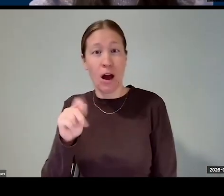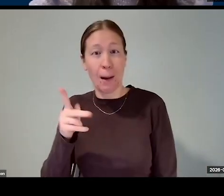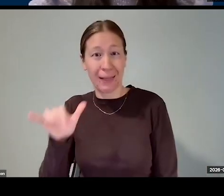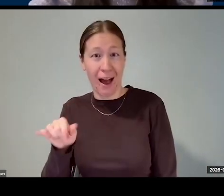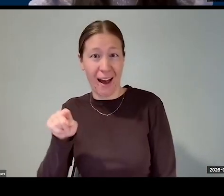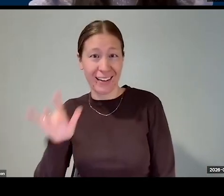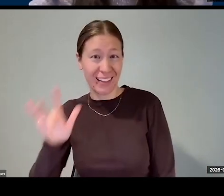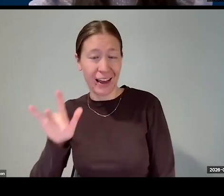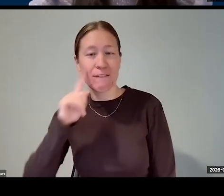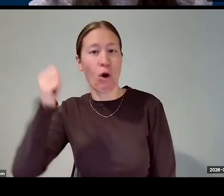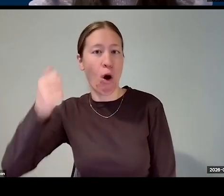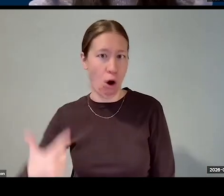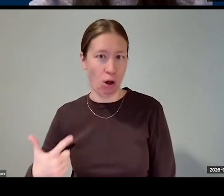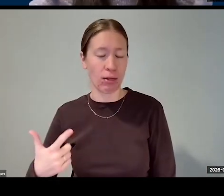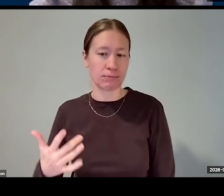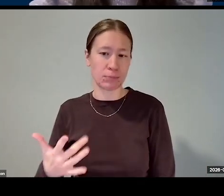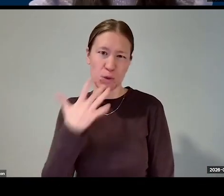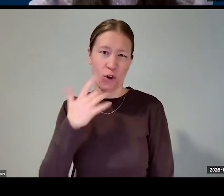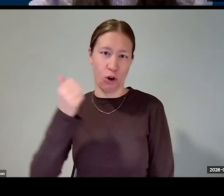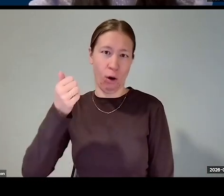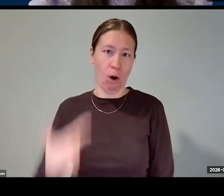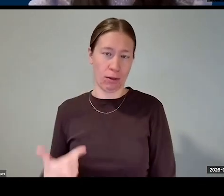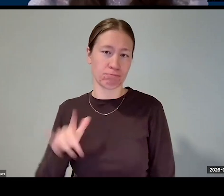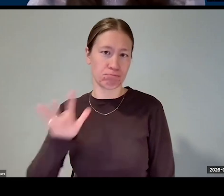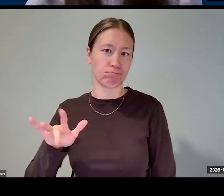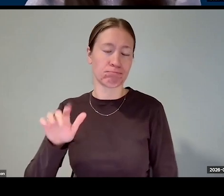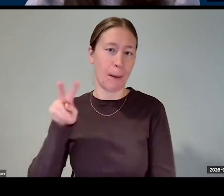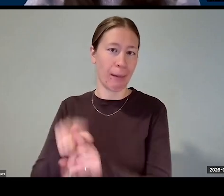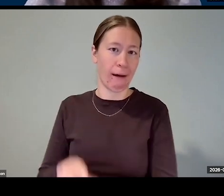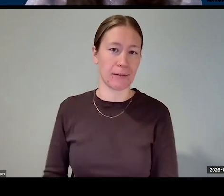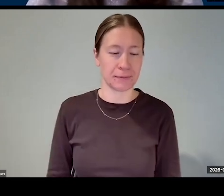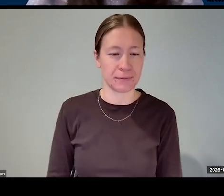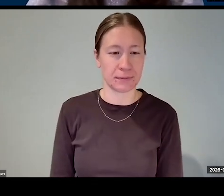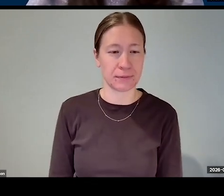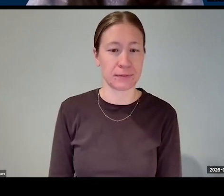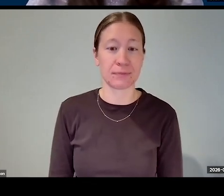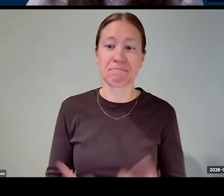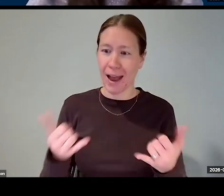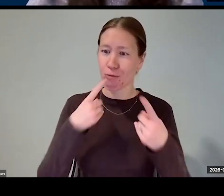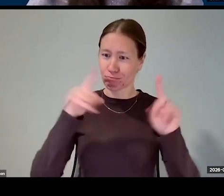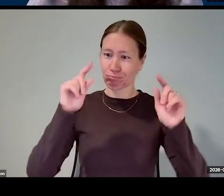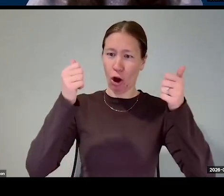So I'm gonna hit apply there and there we go. Now I have slide numbers in my deck.